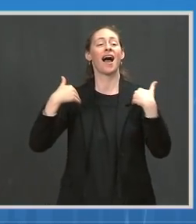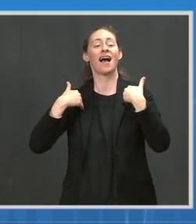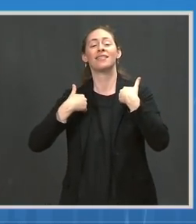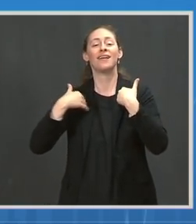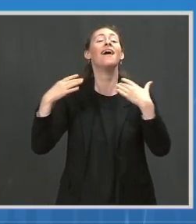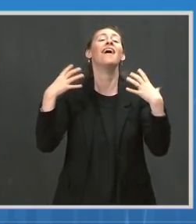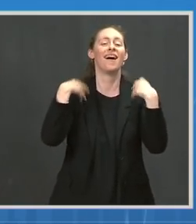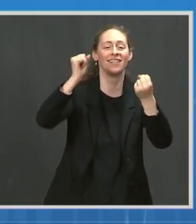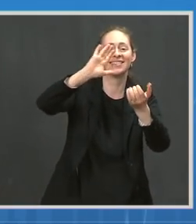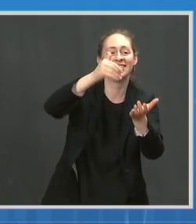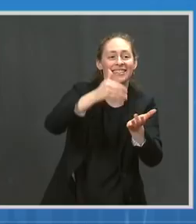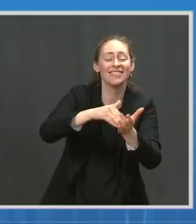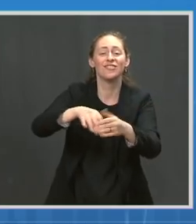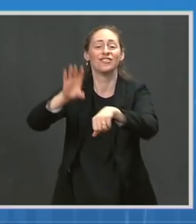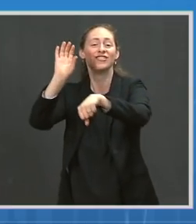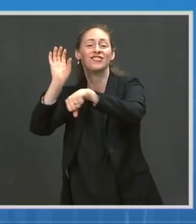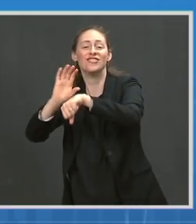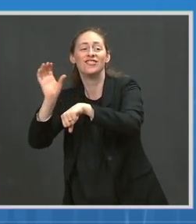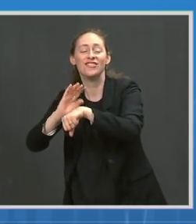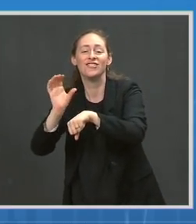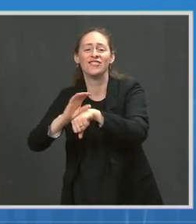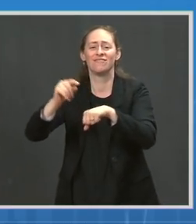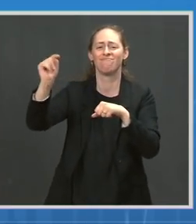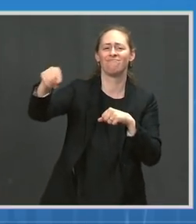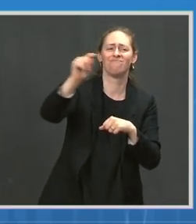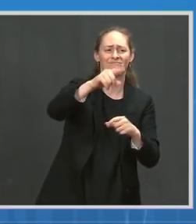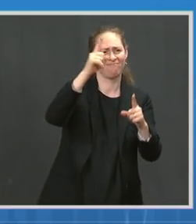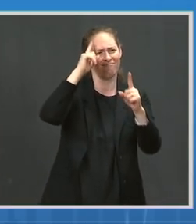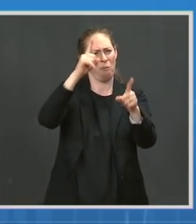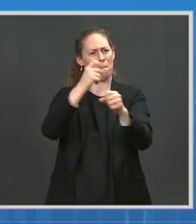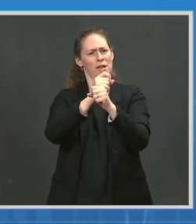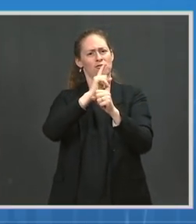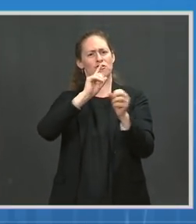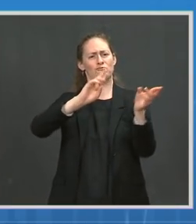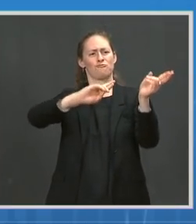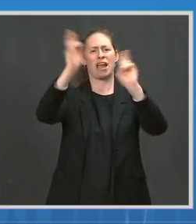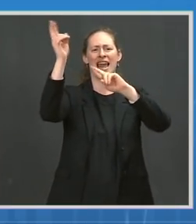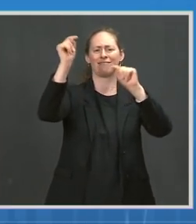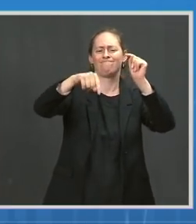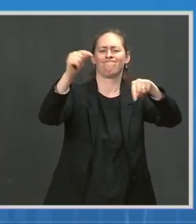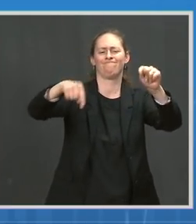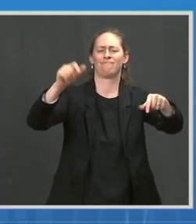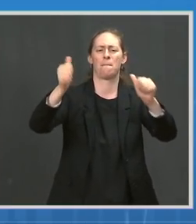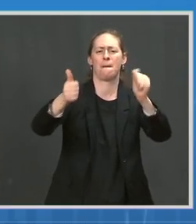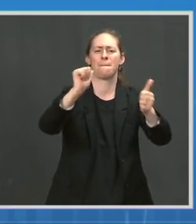and many more ensuring vaccine access in their communities; and to the healthcare workers